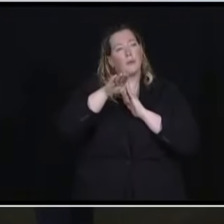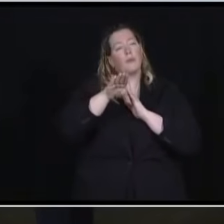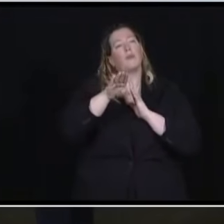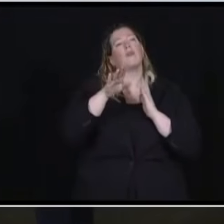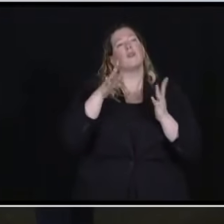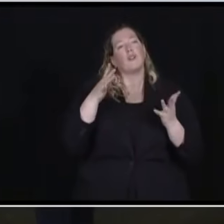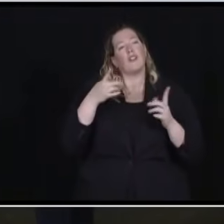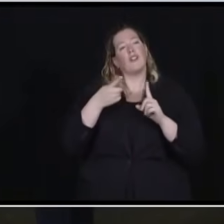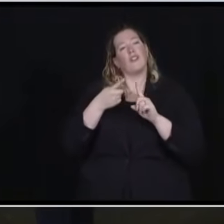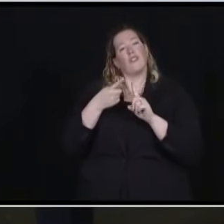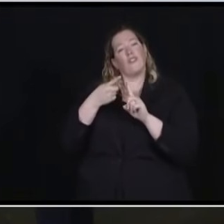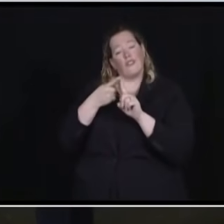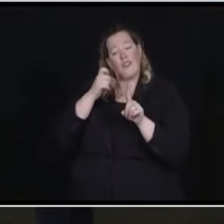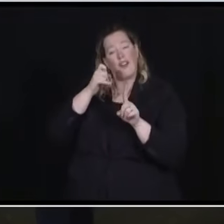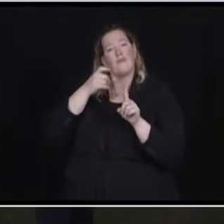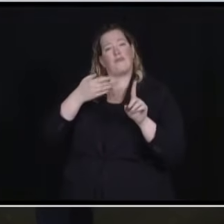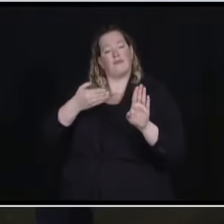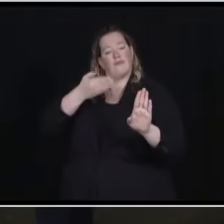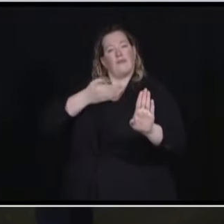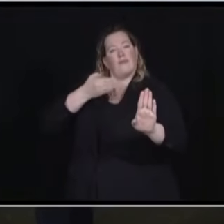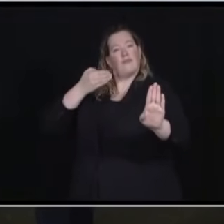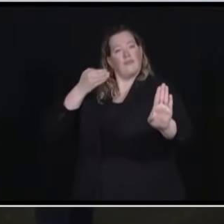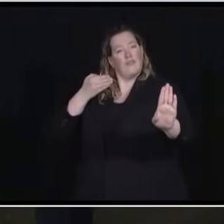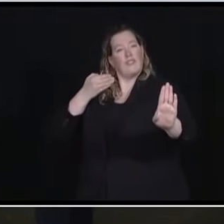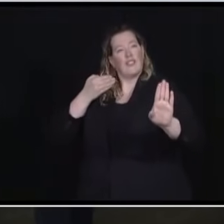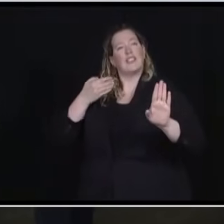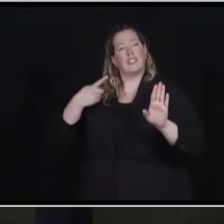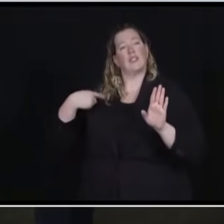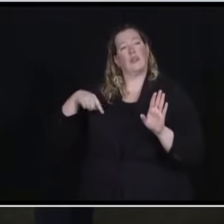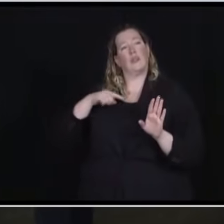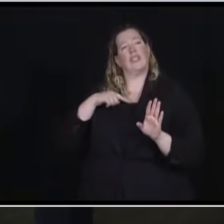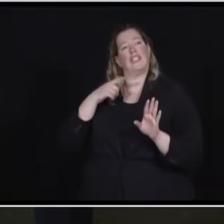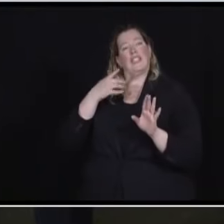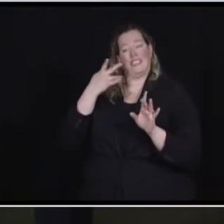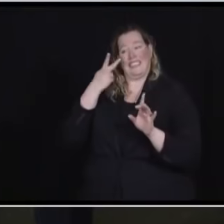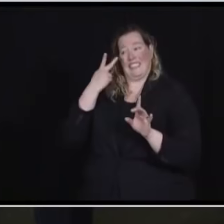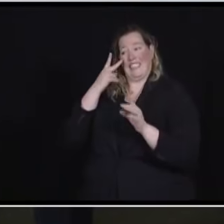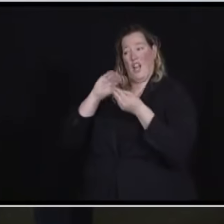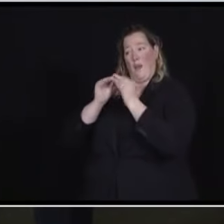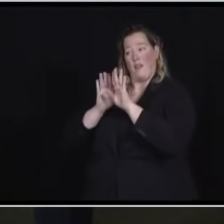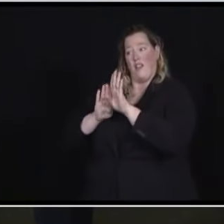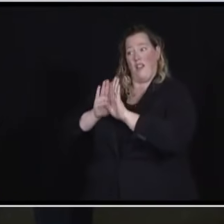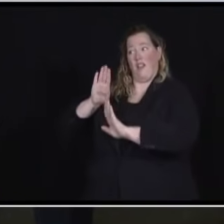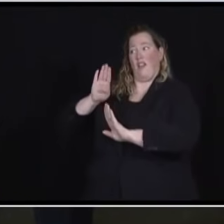since Peel and Toronto were put into lockdown, it is going to take probably 2 full weeks